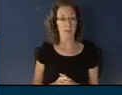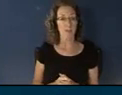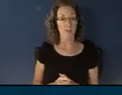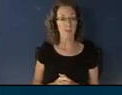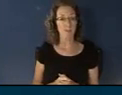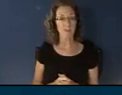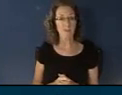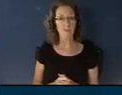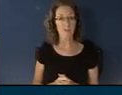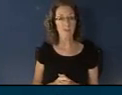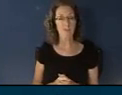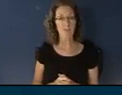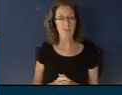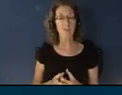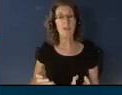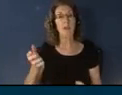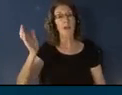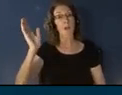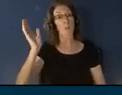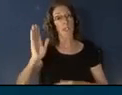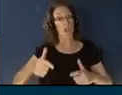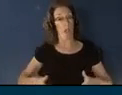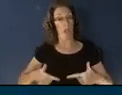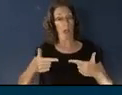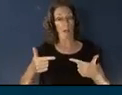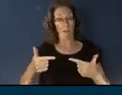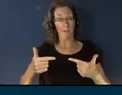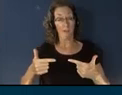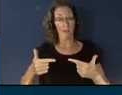If you're giving the presentation live I would suggest that you announce